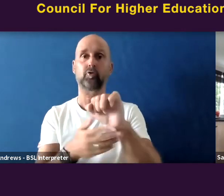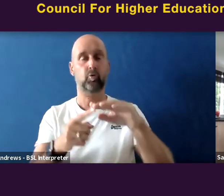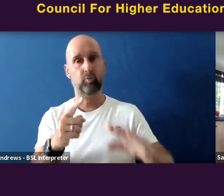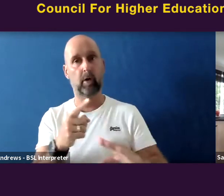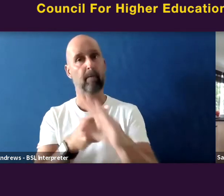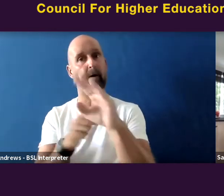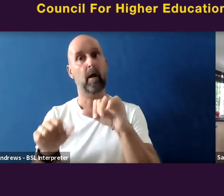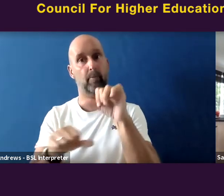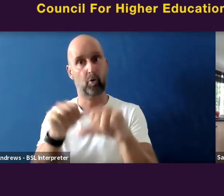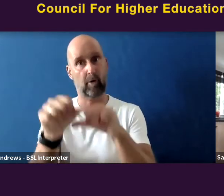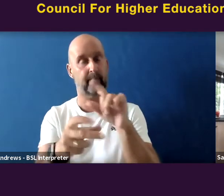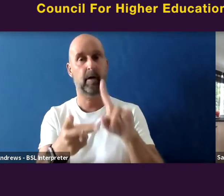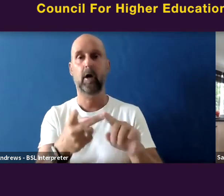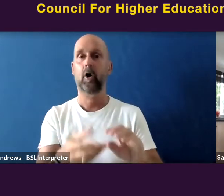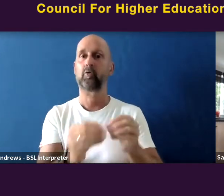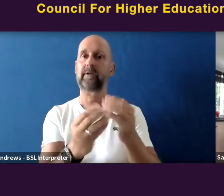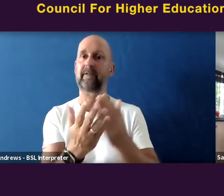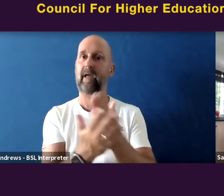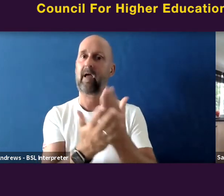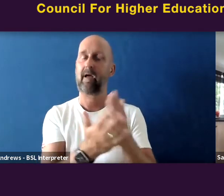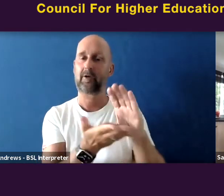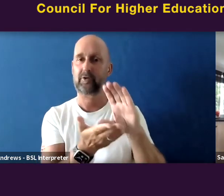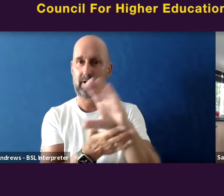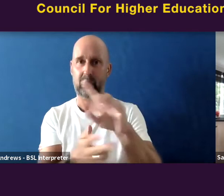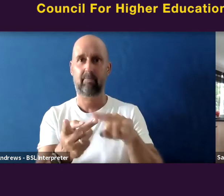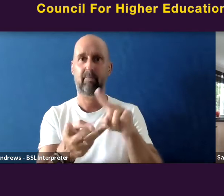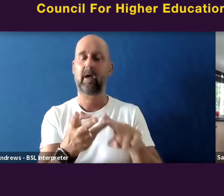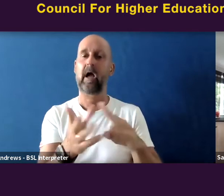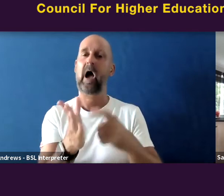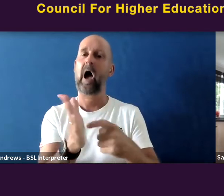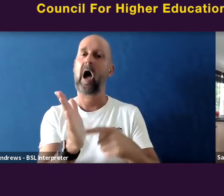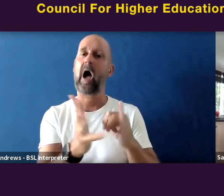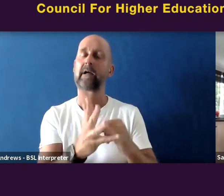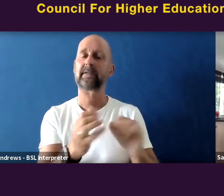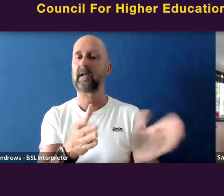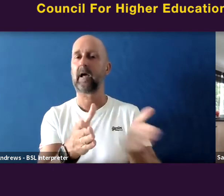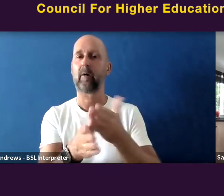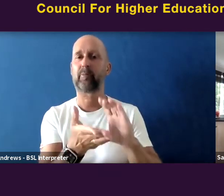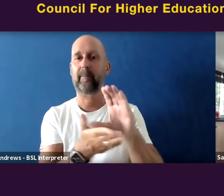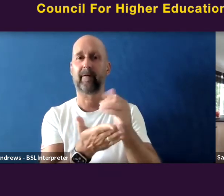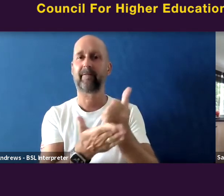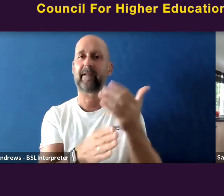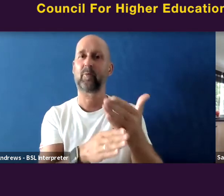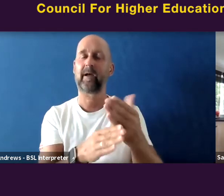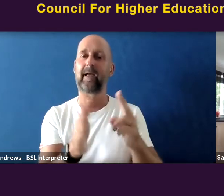the Creative Industries Sector Deal, the Arts Premium and the brilliant work by NSEAD and